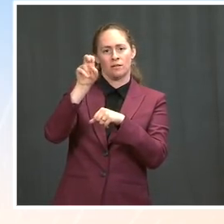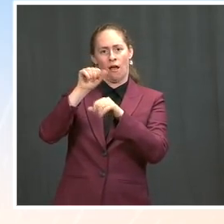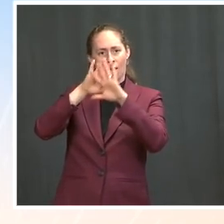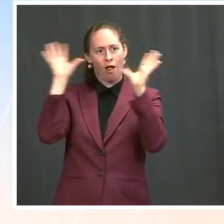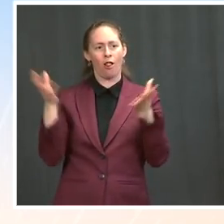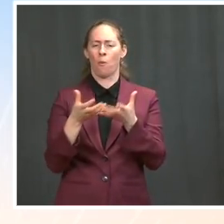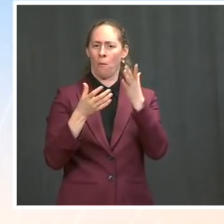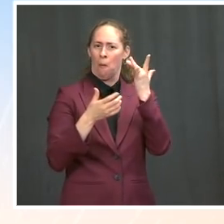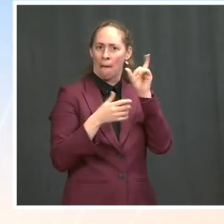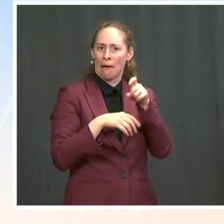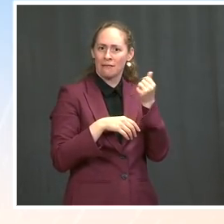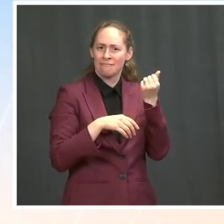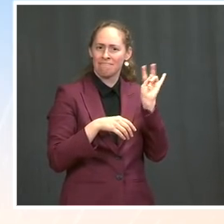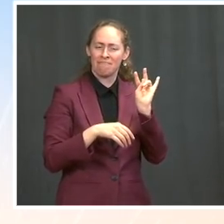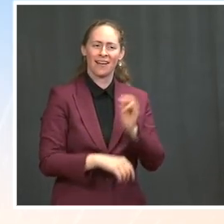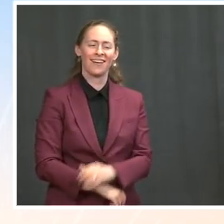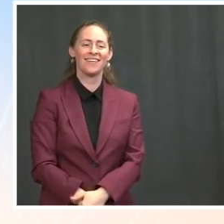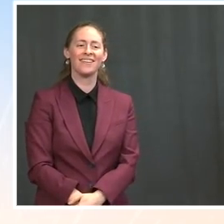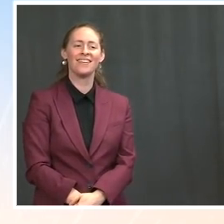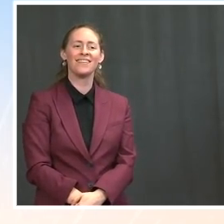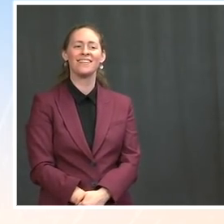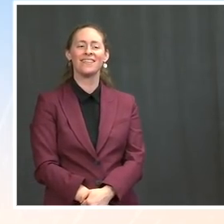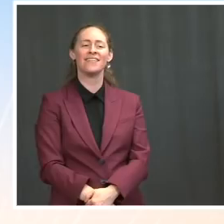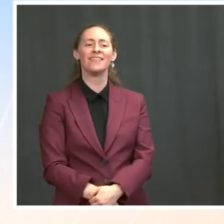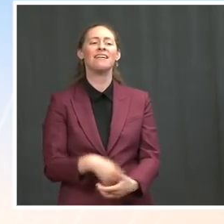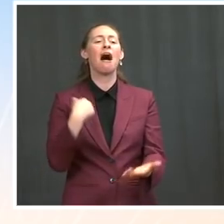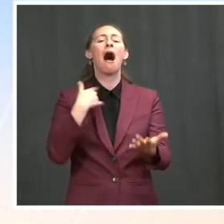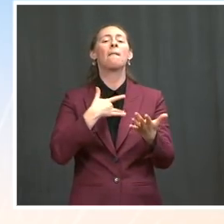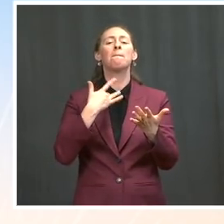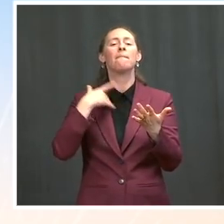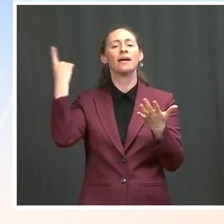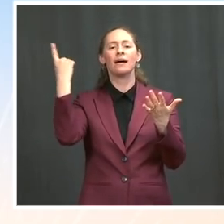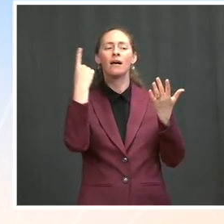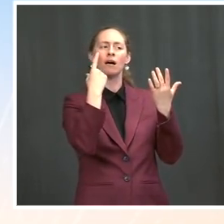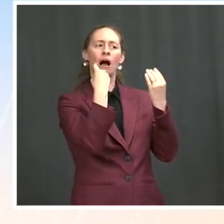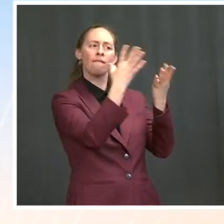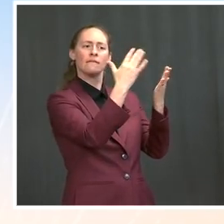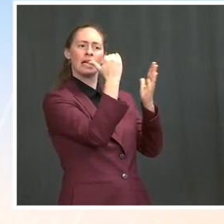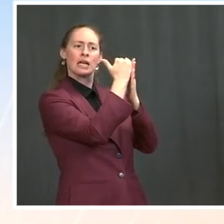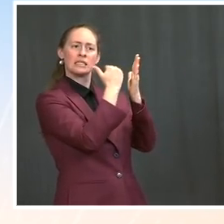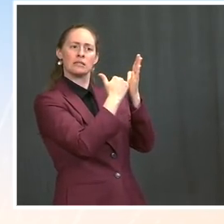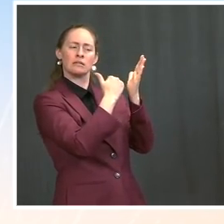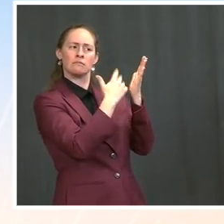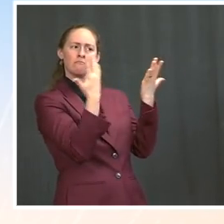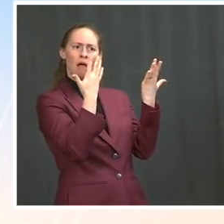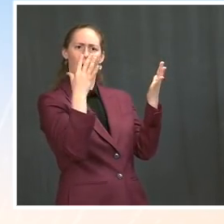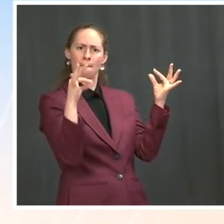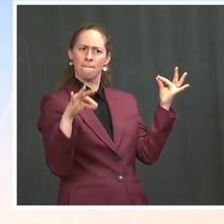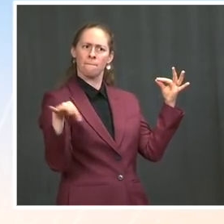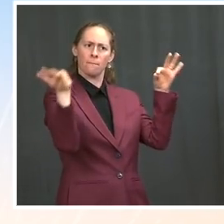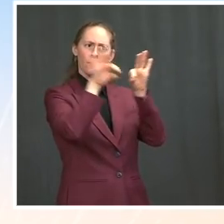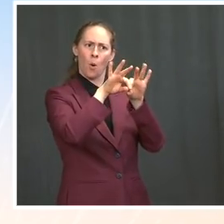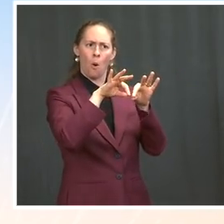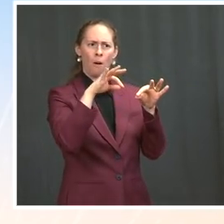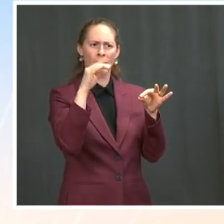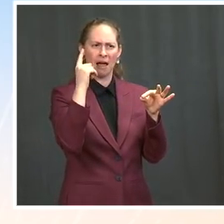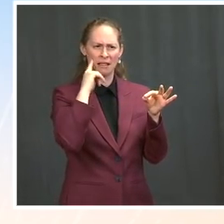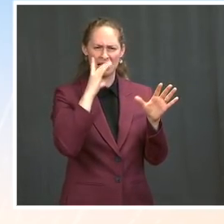for President Putin or Russia to determine what is critical infrastructure in the United States. I know that has been part of the conspiracy response